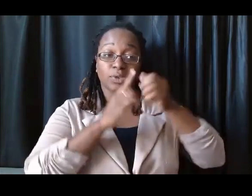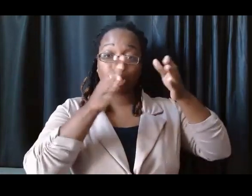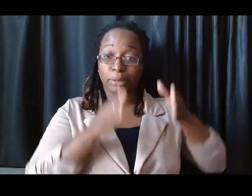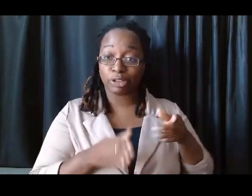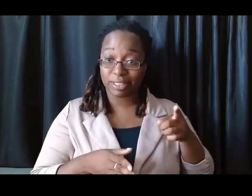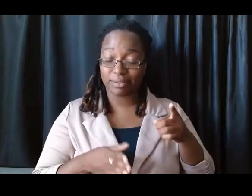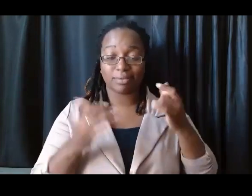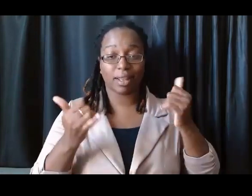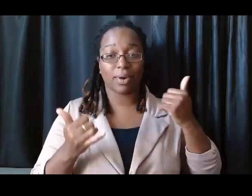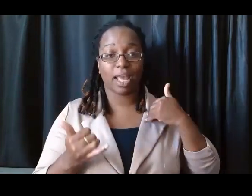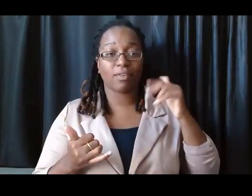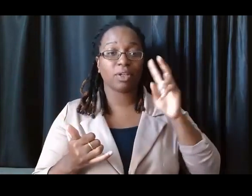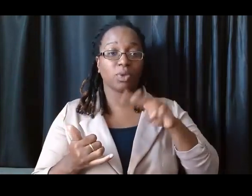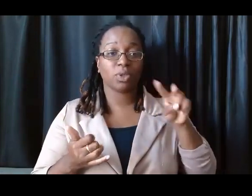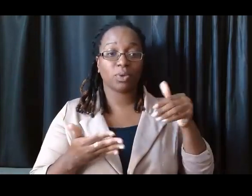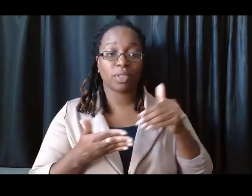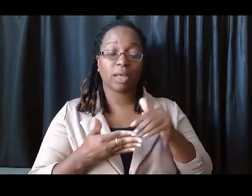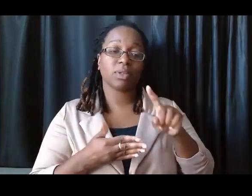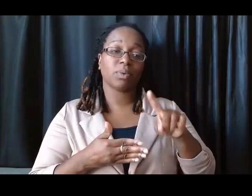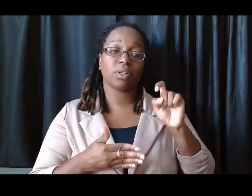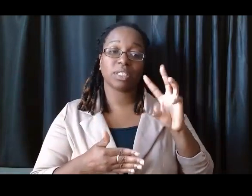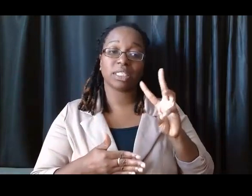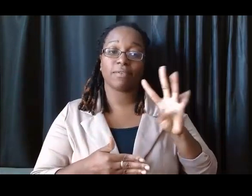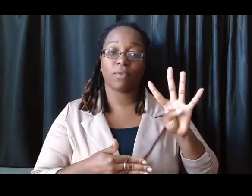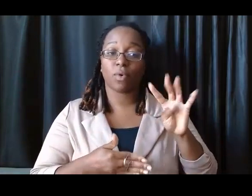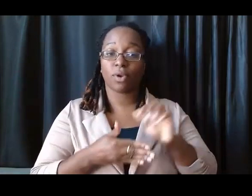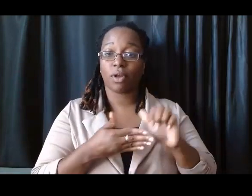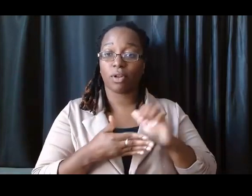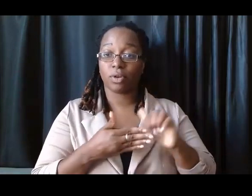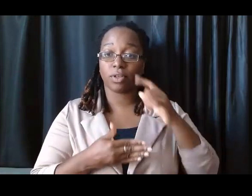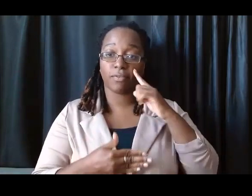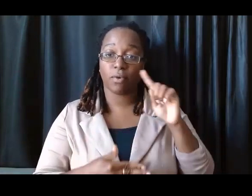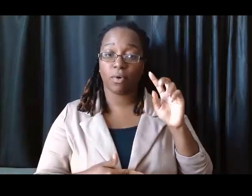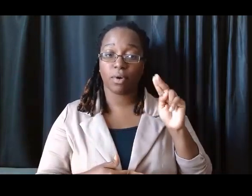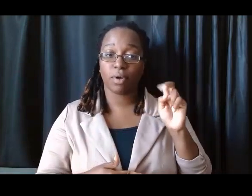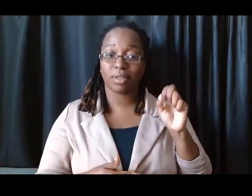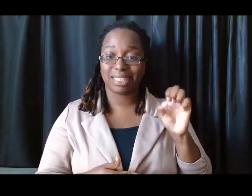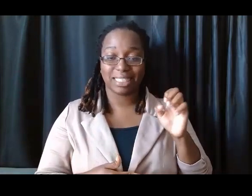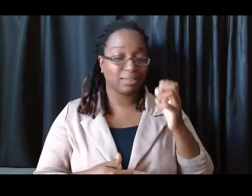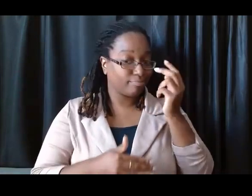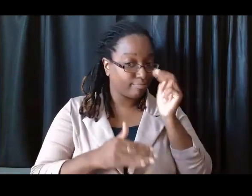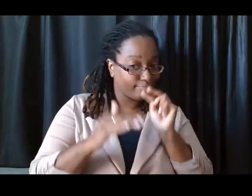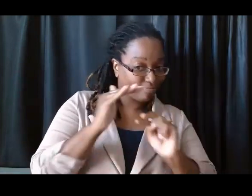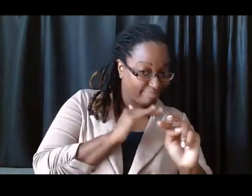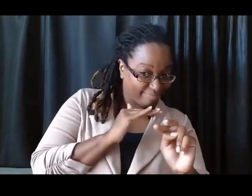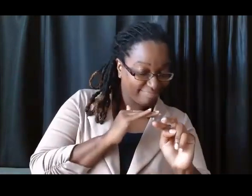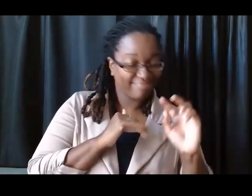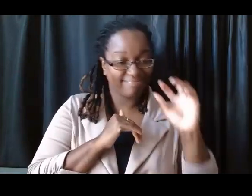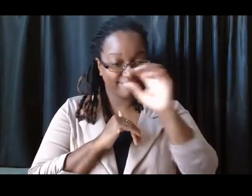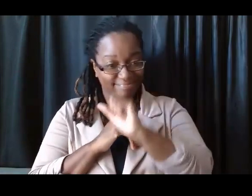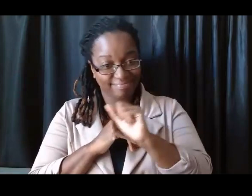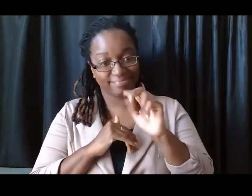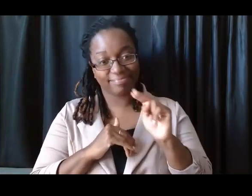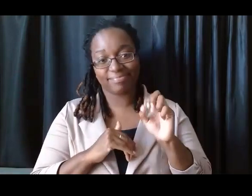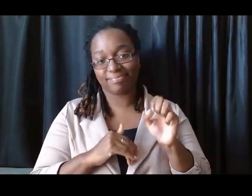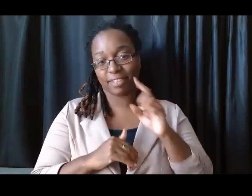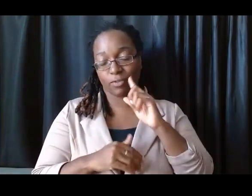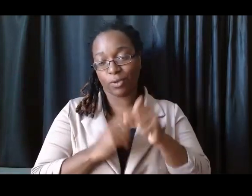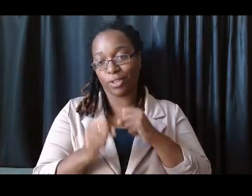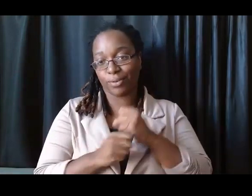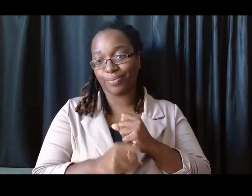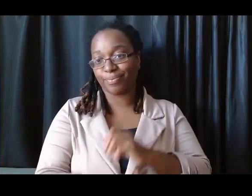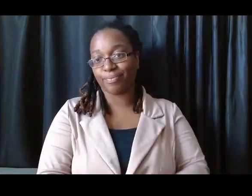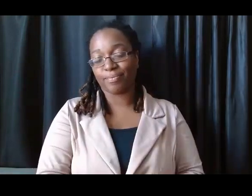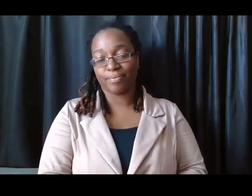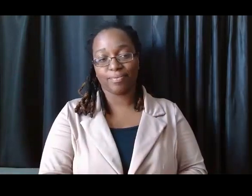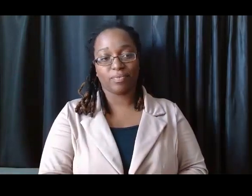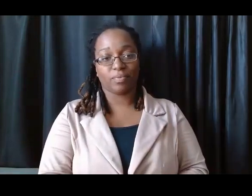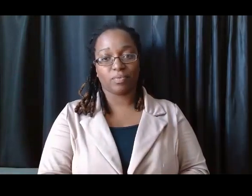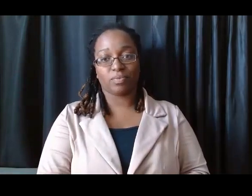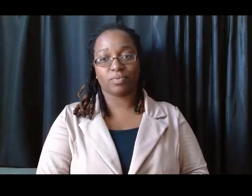In projected or estimated NESE for the year. Now, in the world of social security,